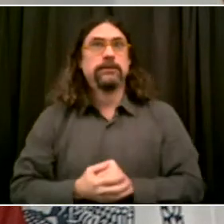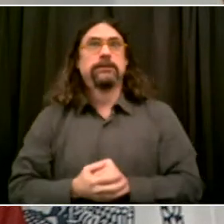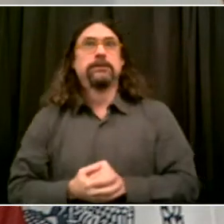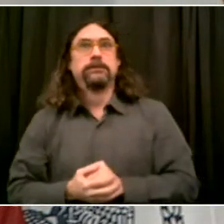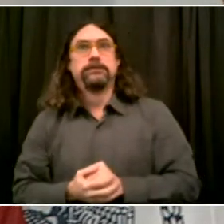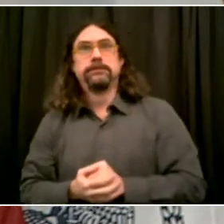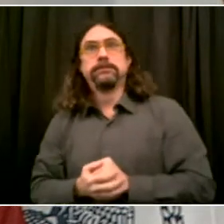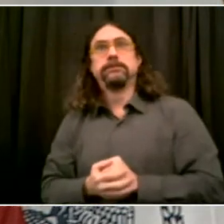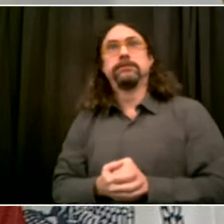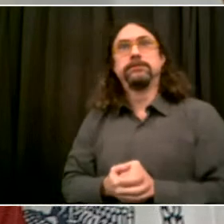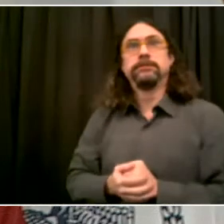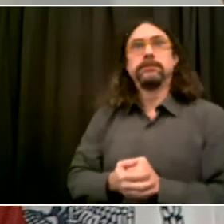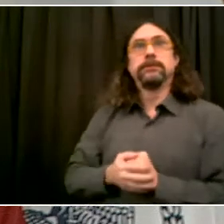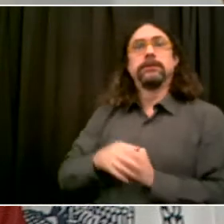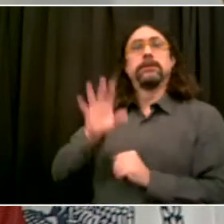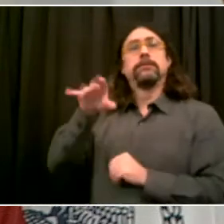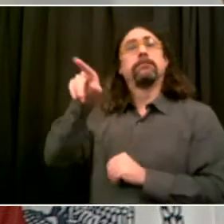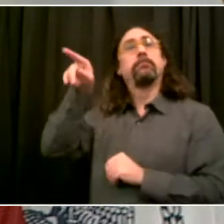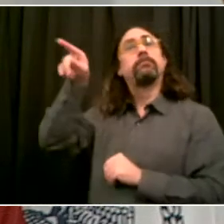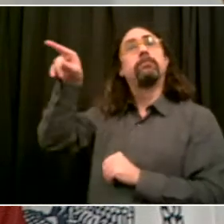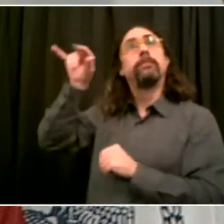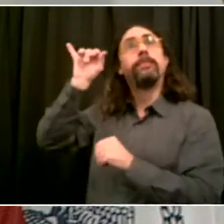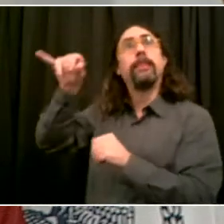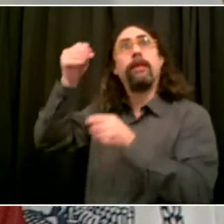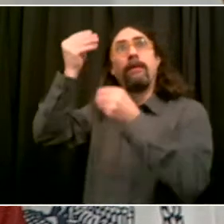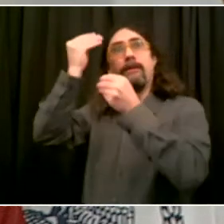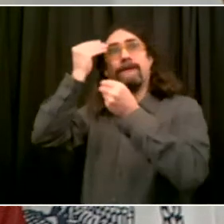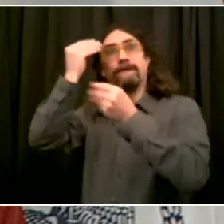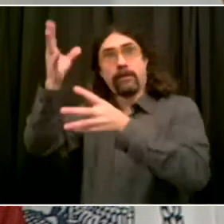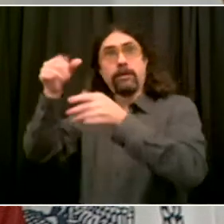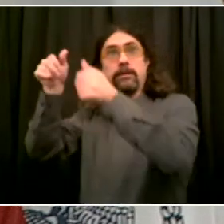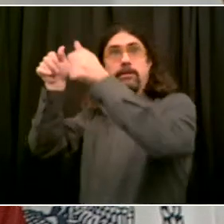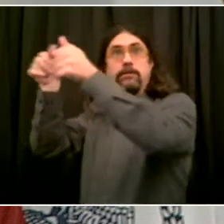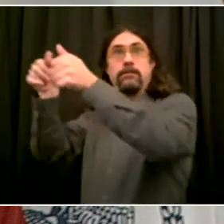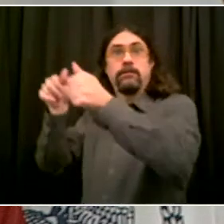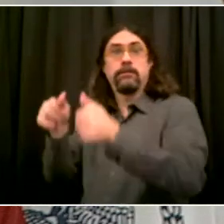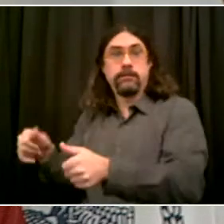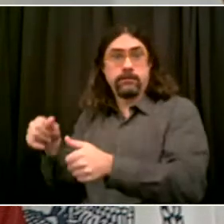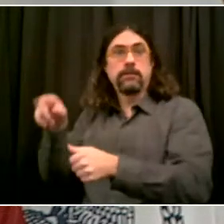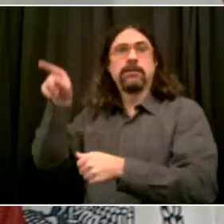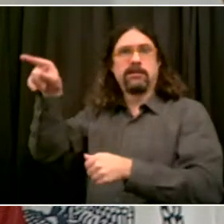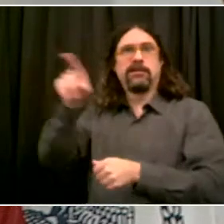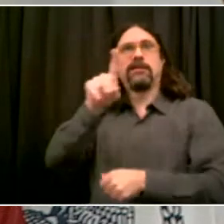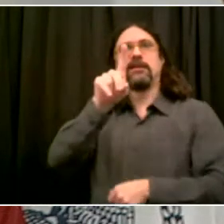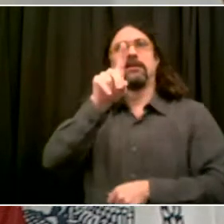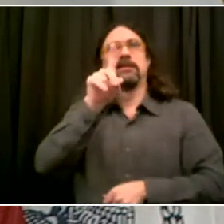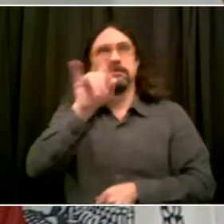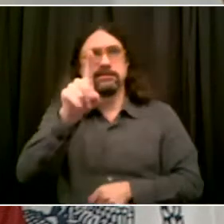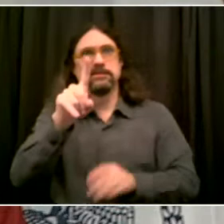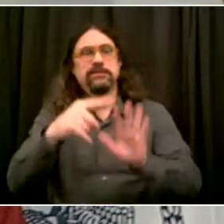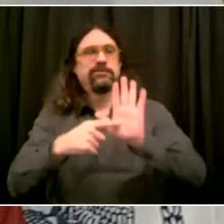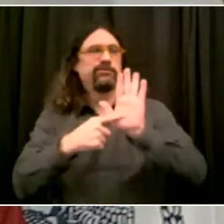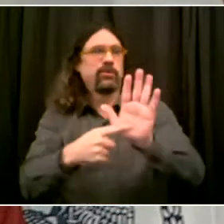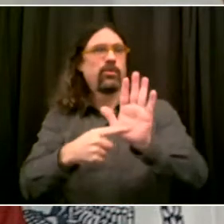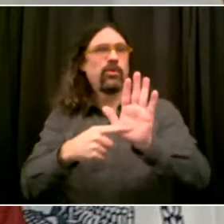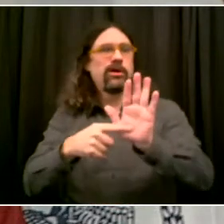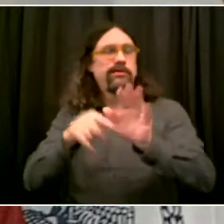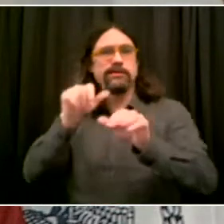WORKERS WERE GIVEN BROADLY NOT ONLY THE